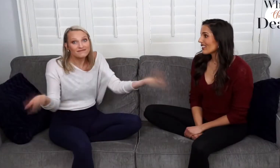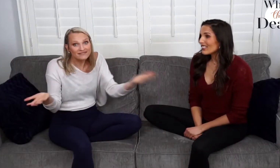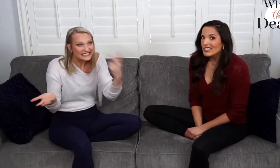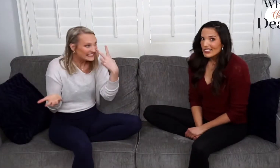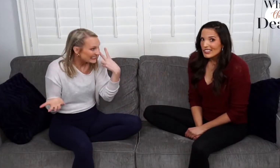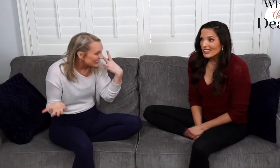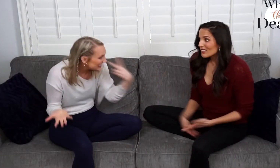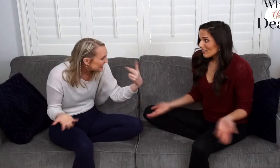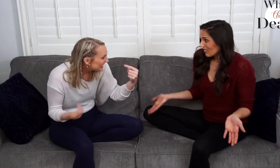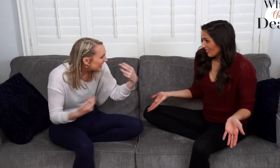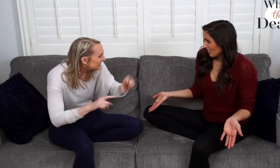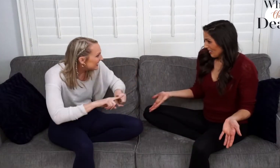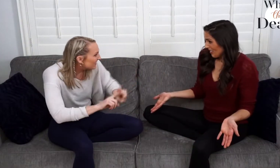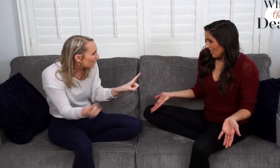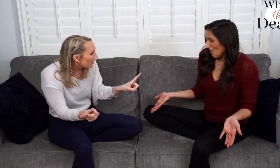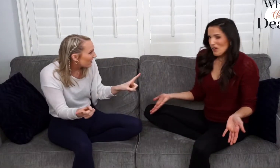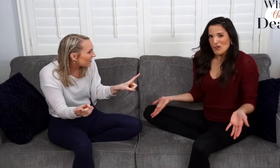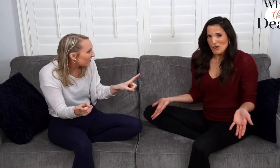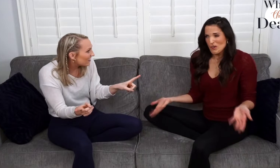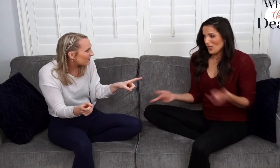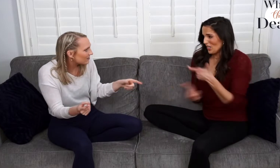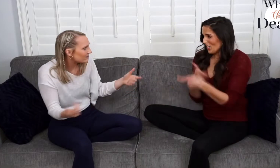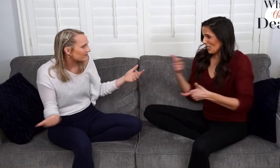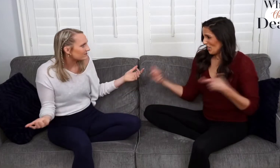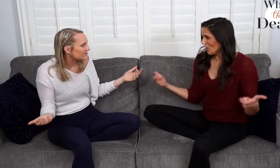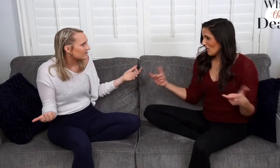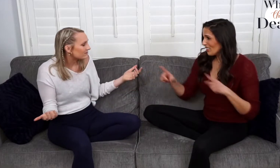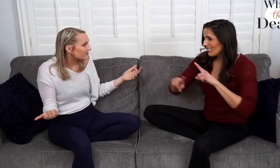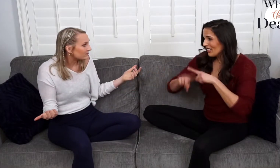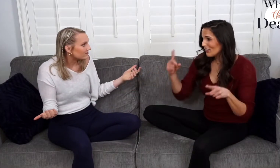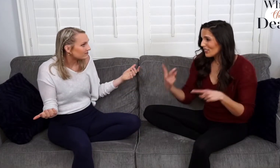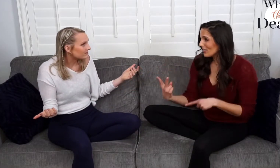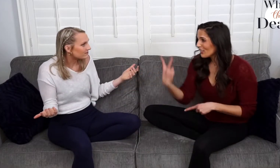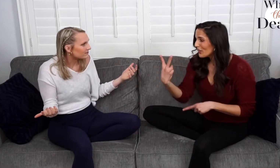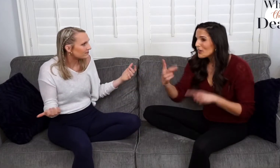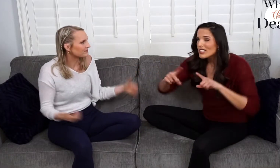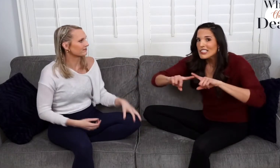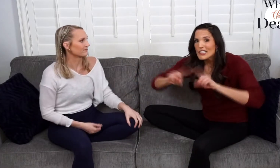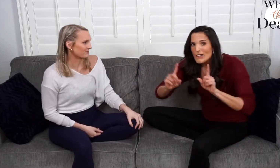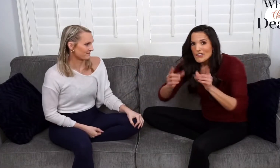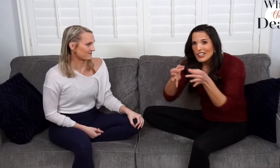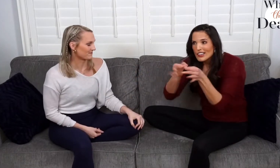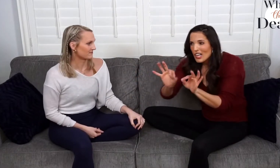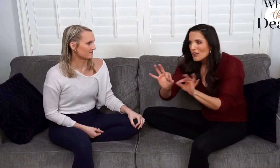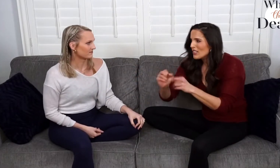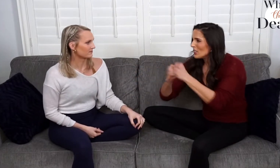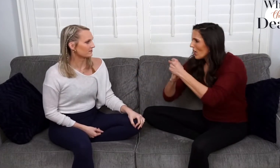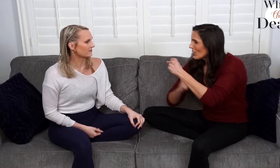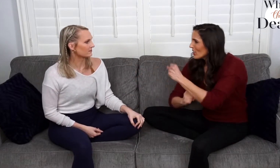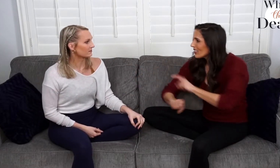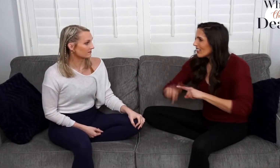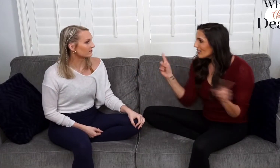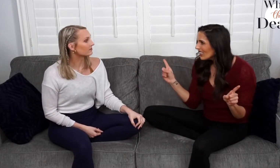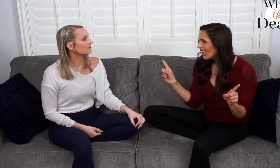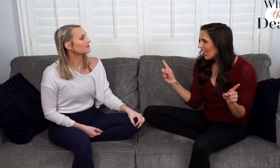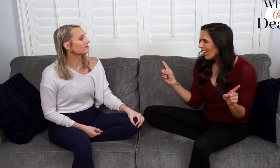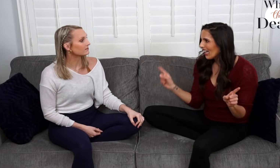See? See the difference? - Huge difference! Two completely different languages that were structured differently.